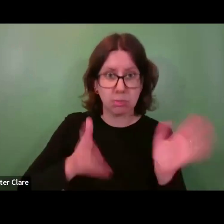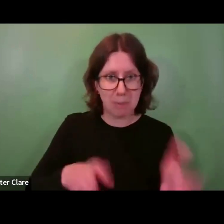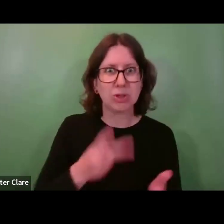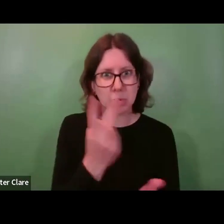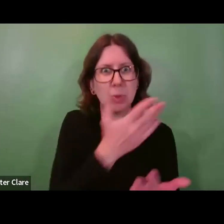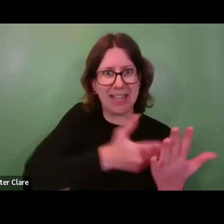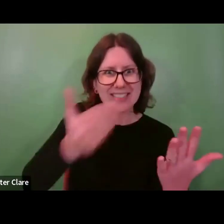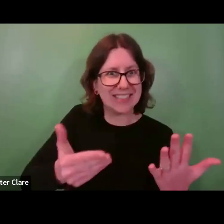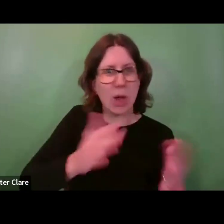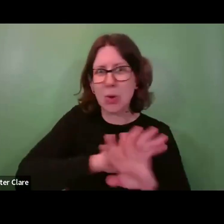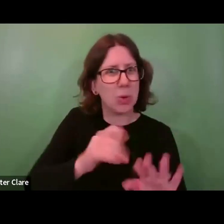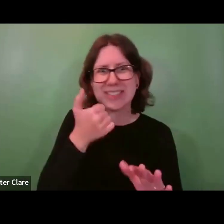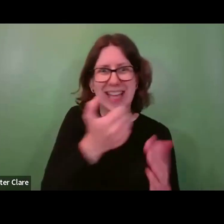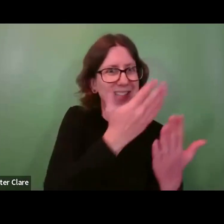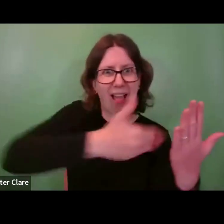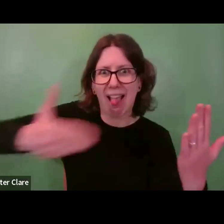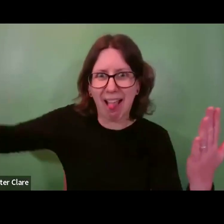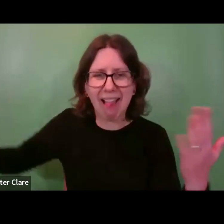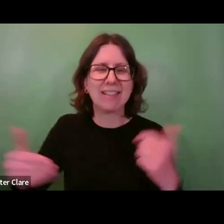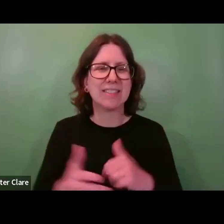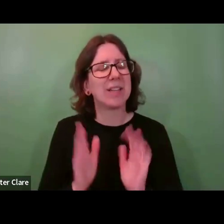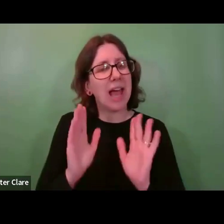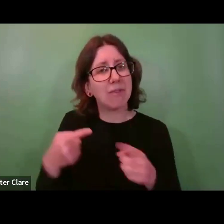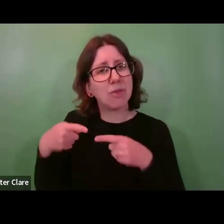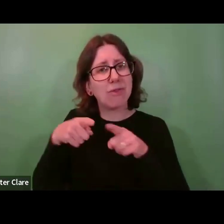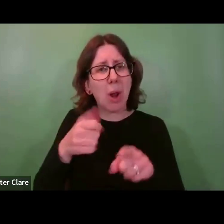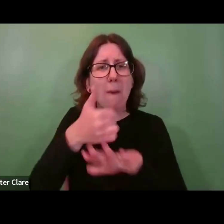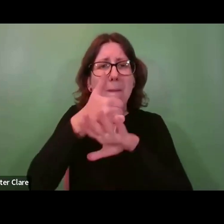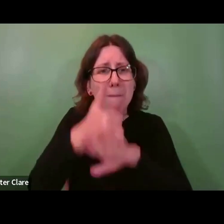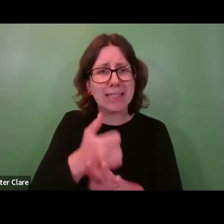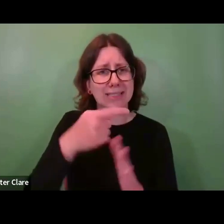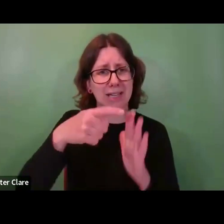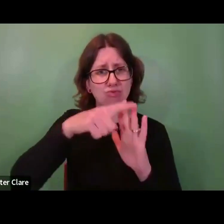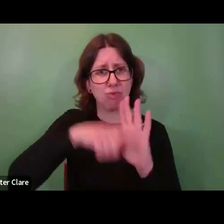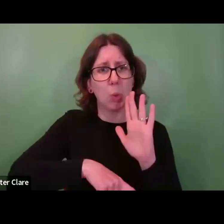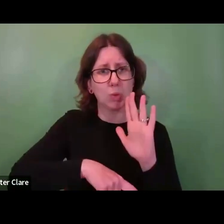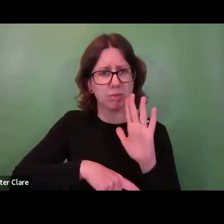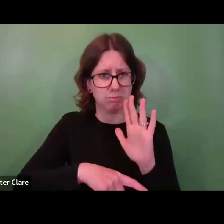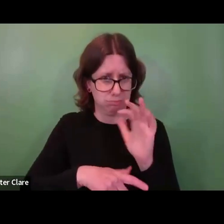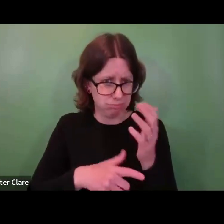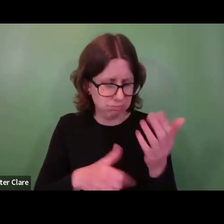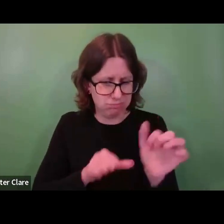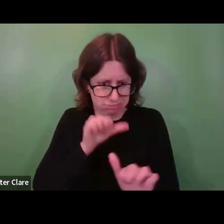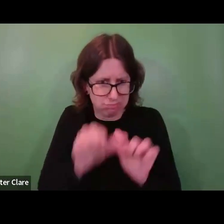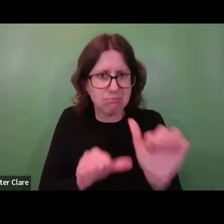then for goodness sake, don't go over that. Those things I think are really helpful. I think